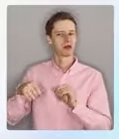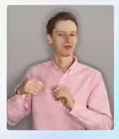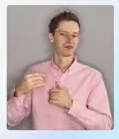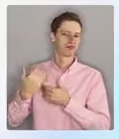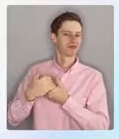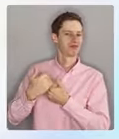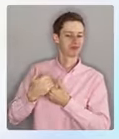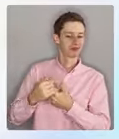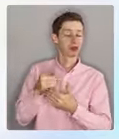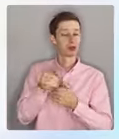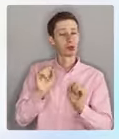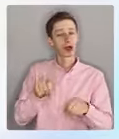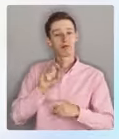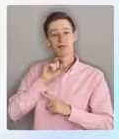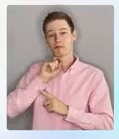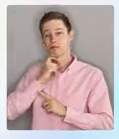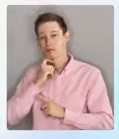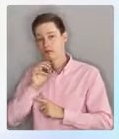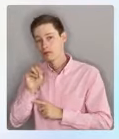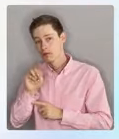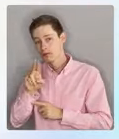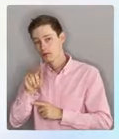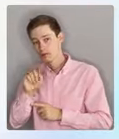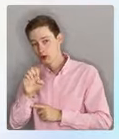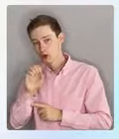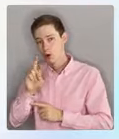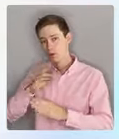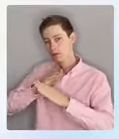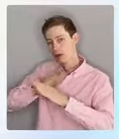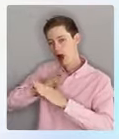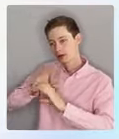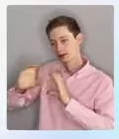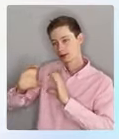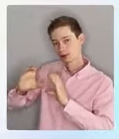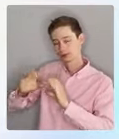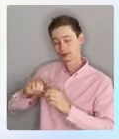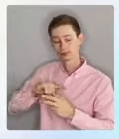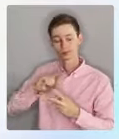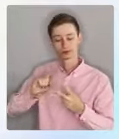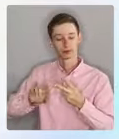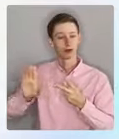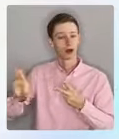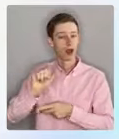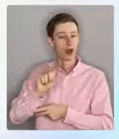you can mute texts and voice comms between blocked users. Visually, you can hide or gray out avatars,